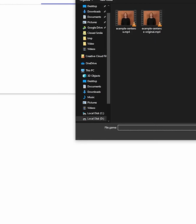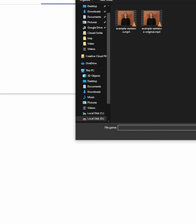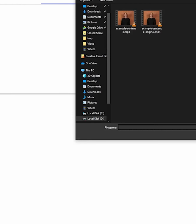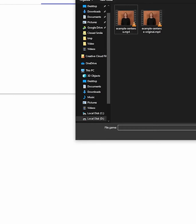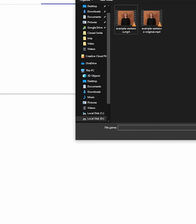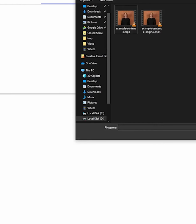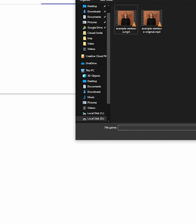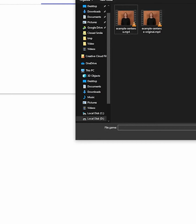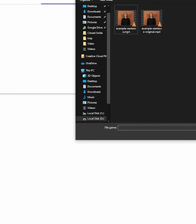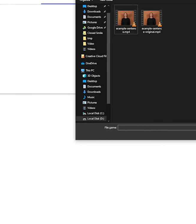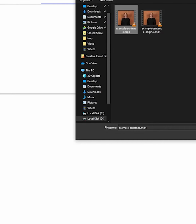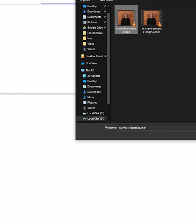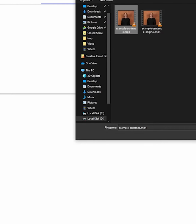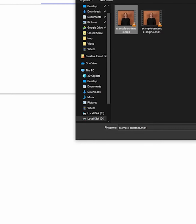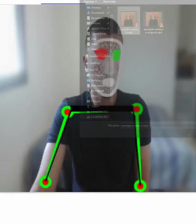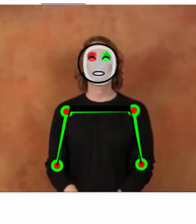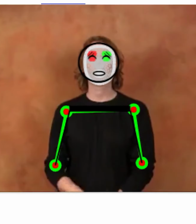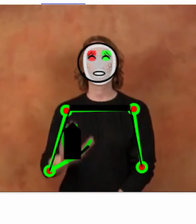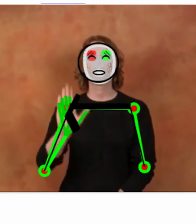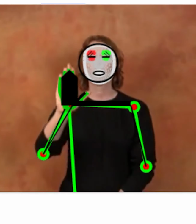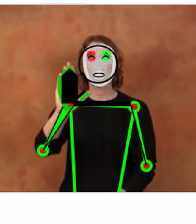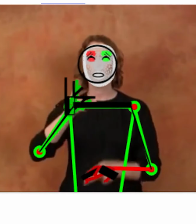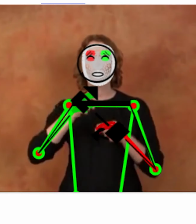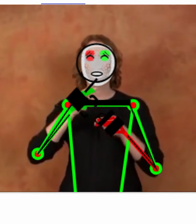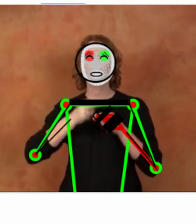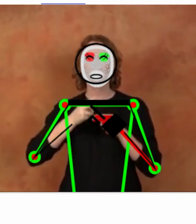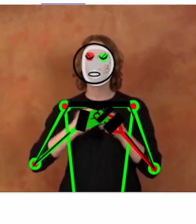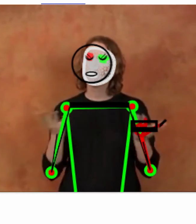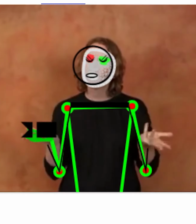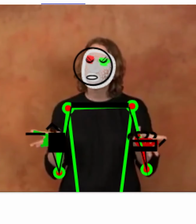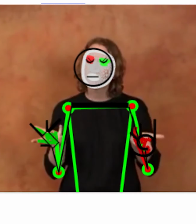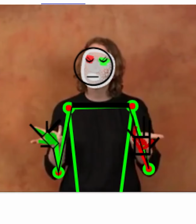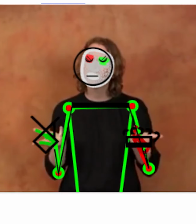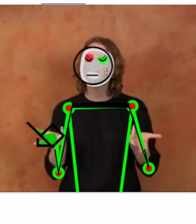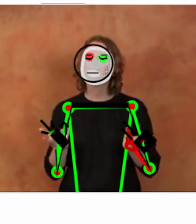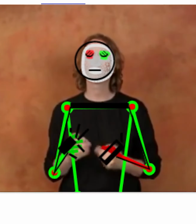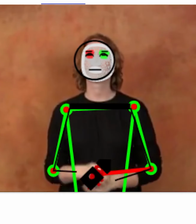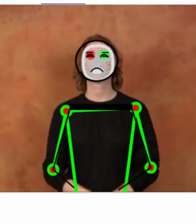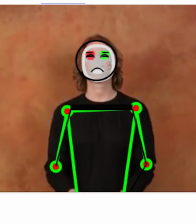If I upload a video which I previously hand coded for real time segmentation and translation,